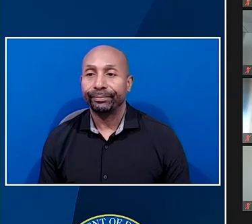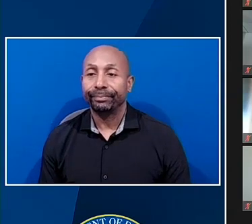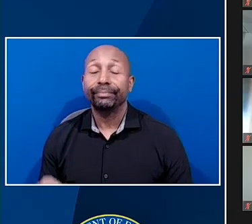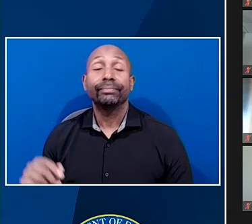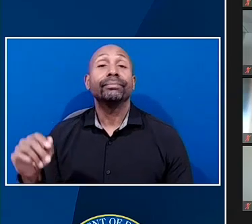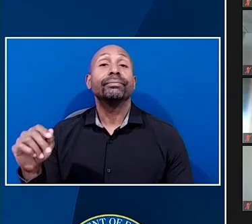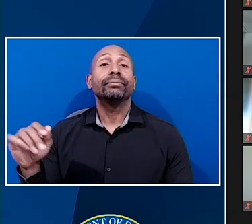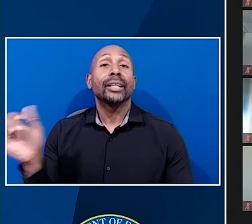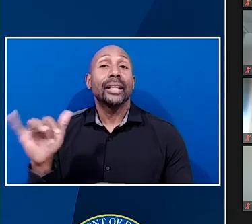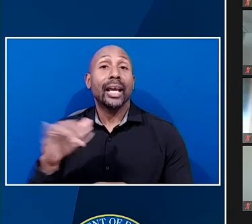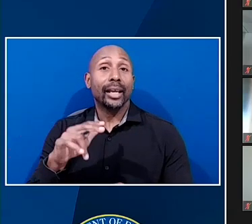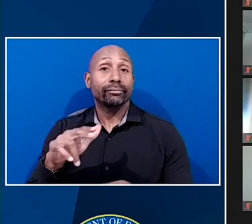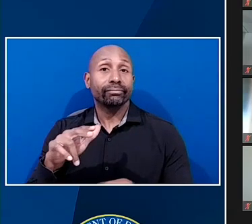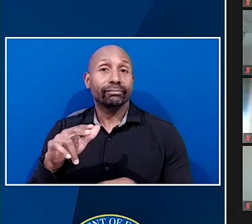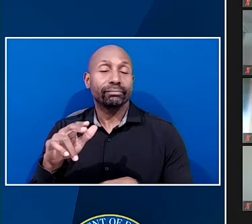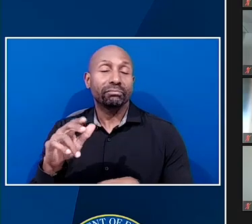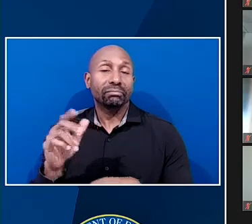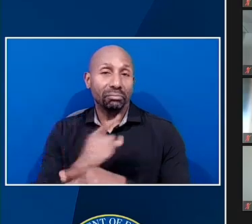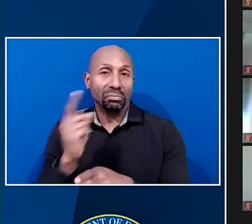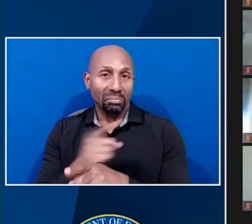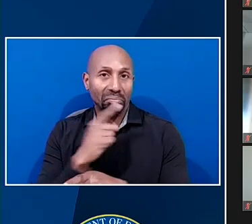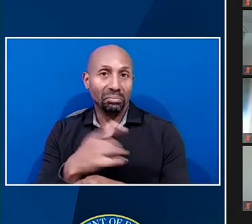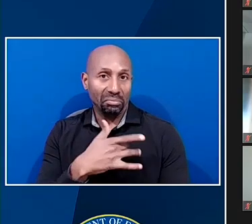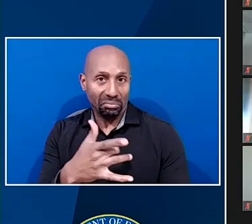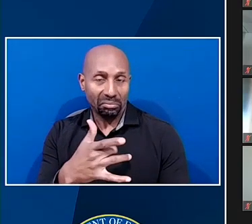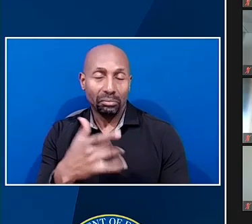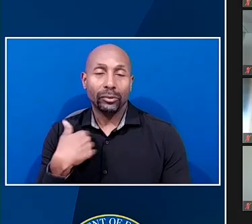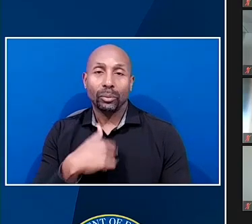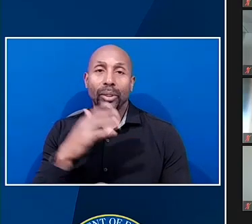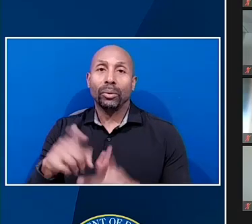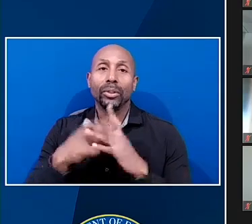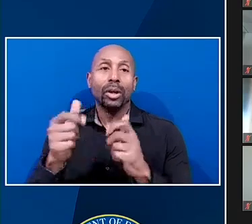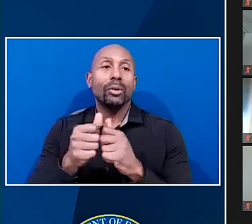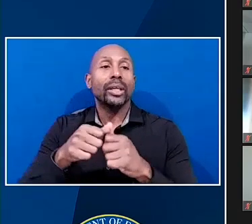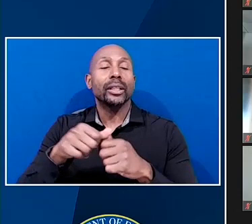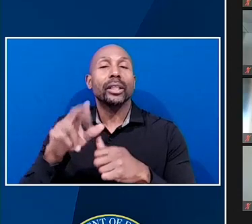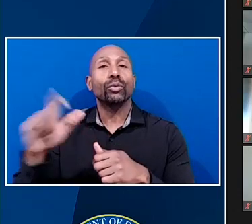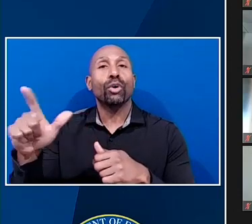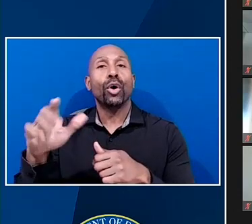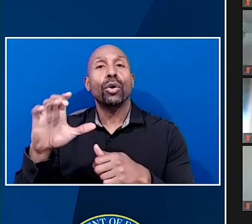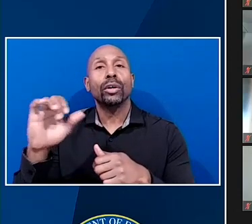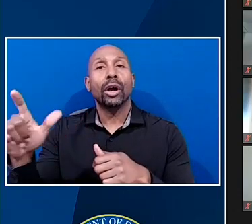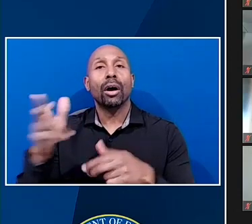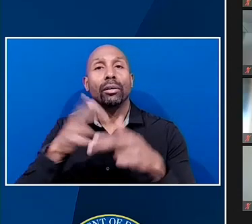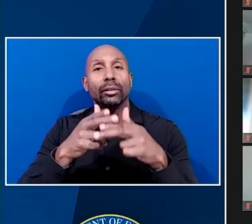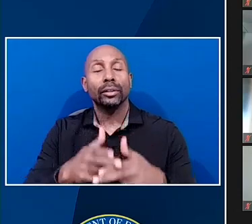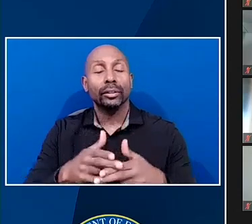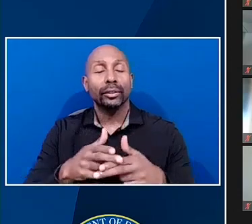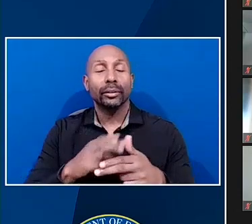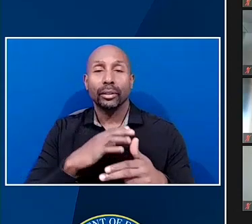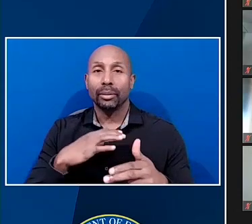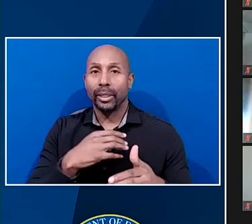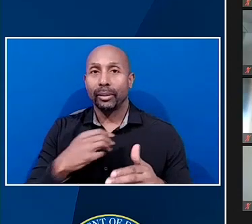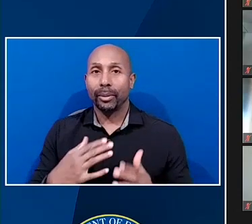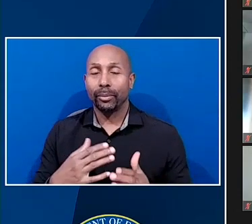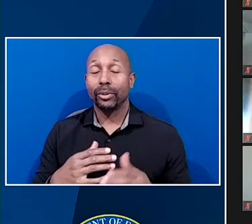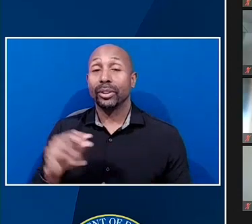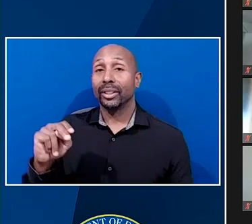this morning with a roll call from our committee members. We will start with our nonFederal negotiators, beginning with our business